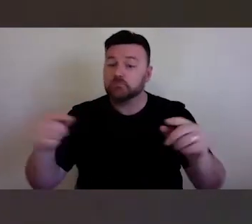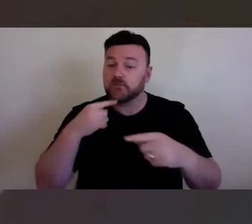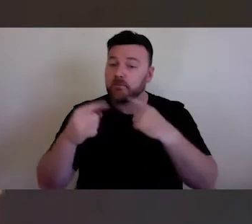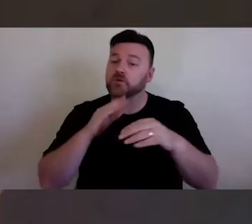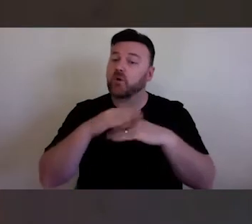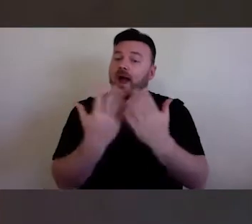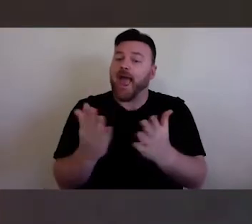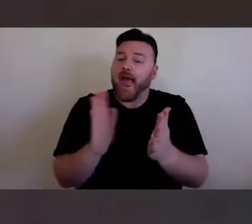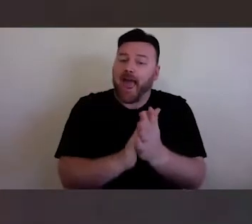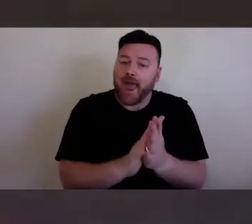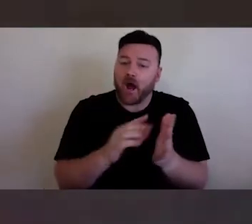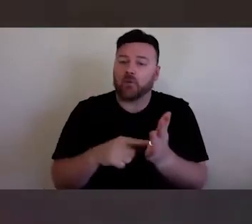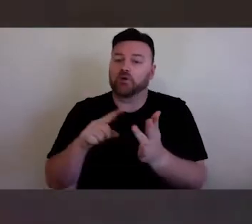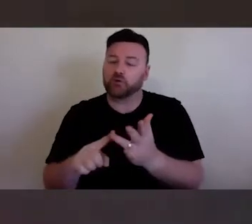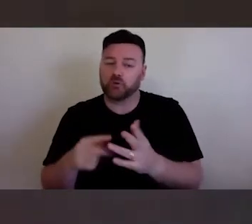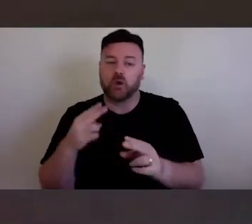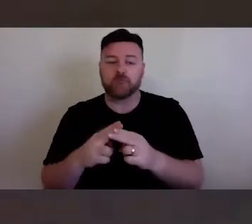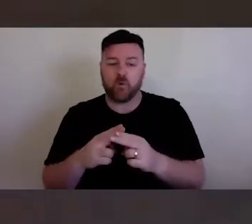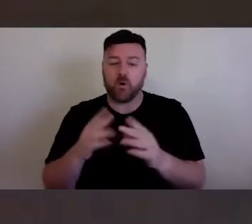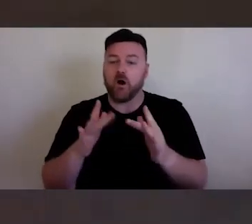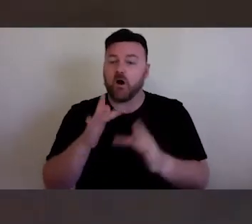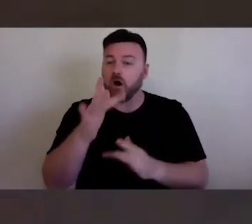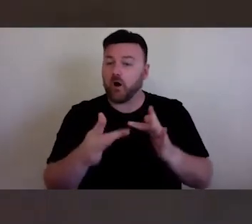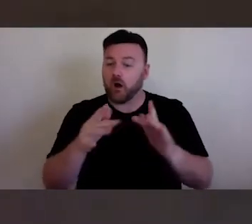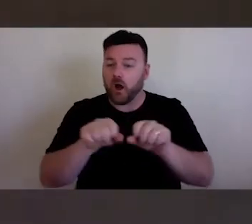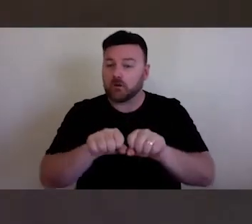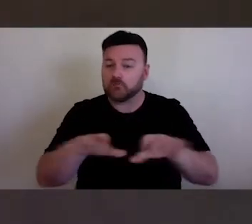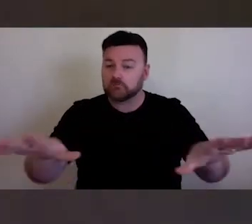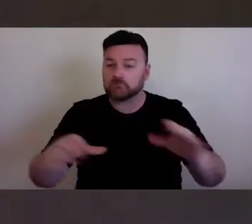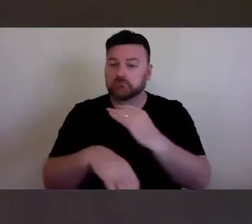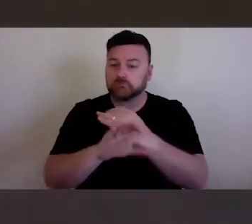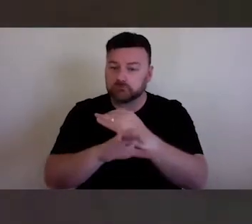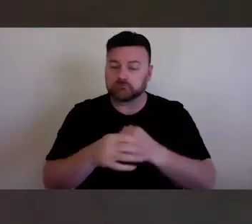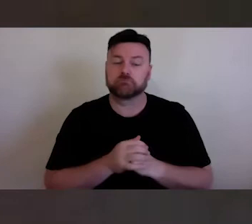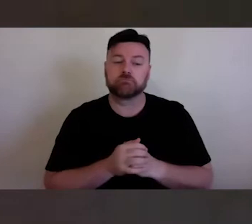online streaming and it struck me that it was really accessible way of